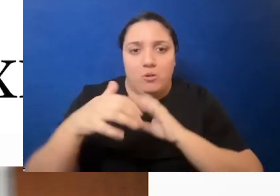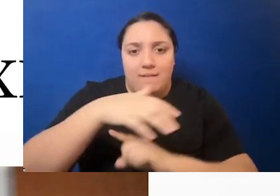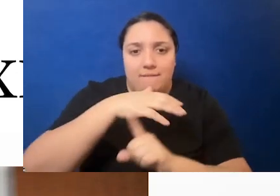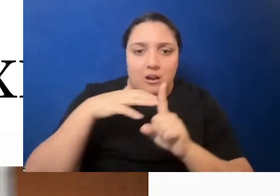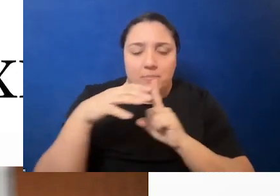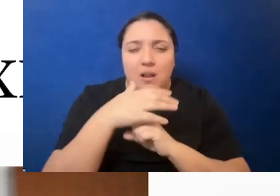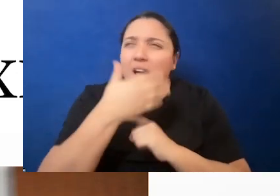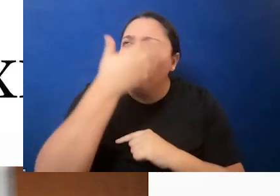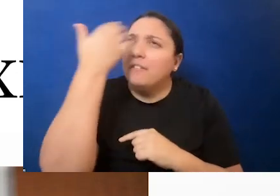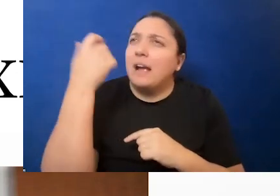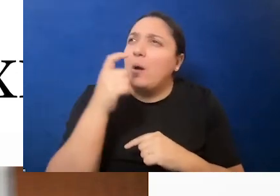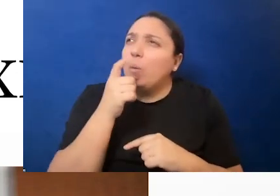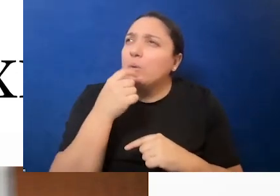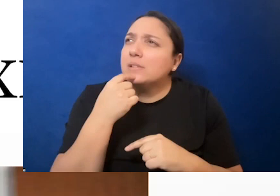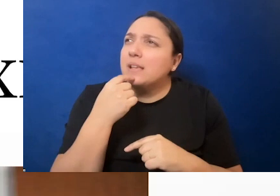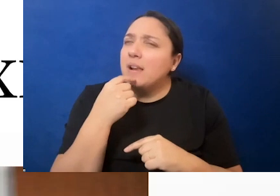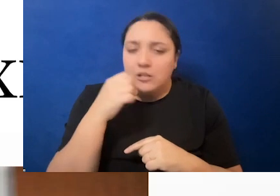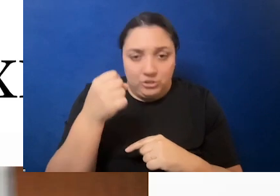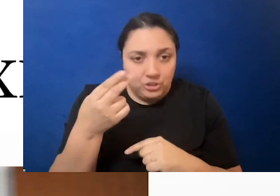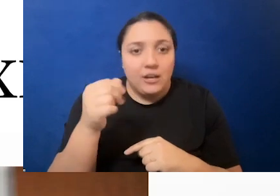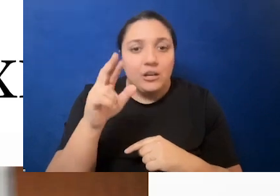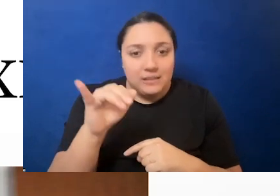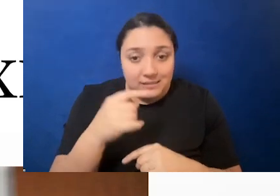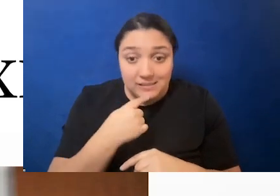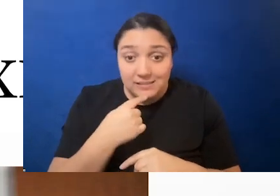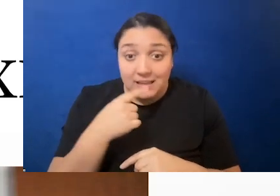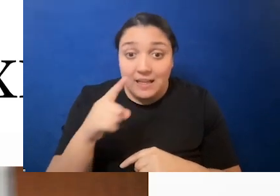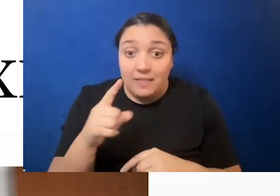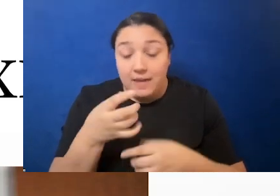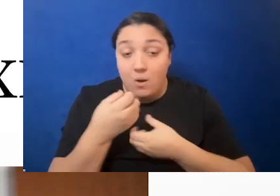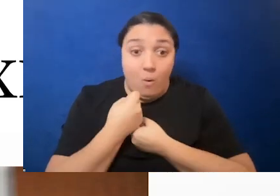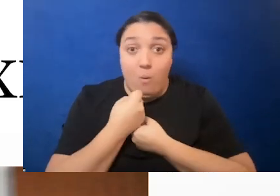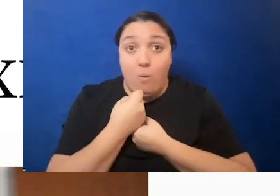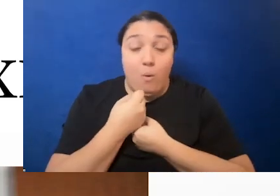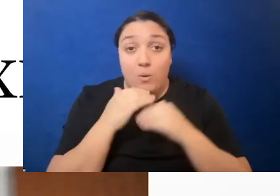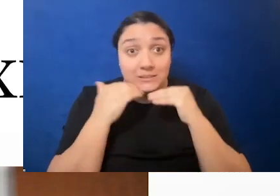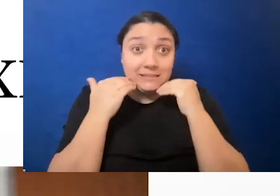I THINK SHARI MENTIONED THAT THESE KIDS HOLD IT TOGETHER